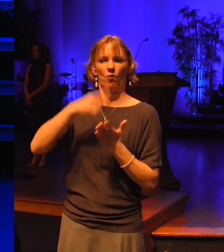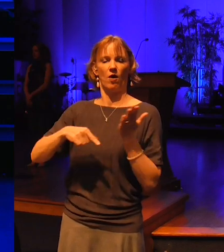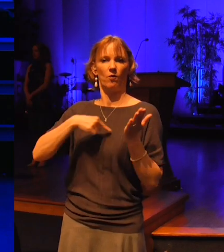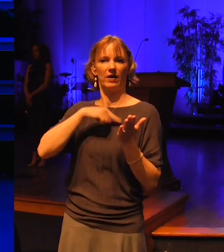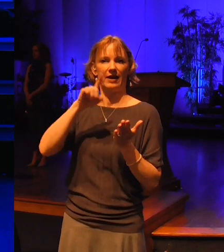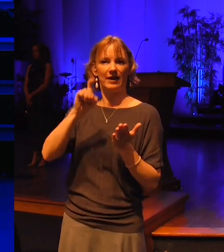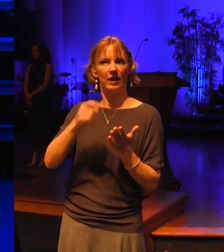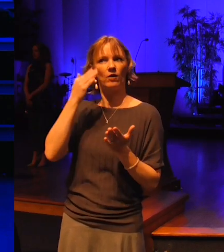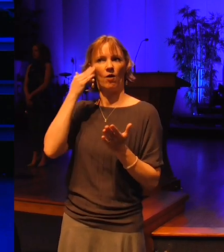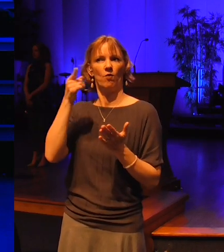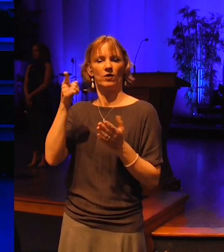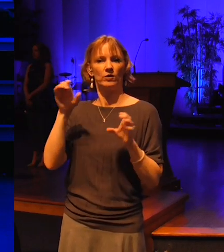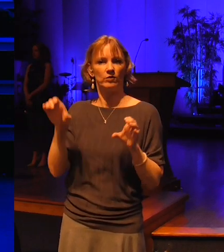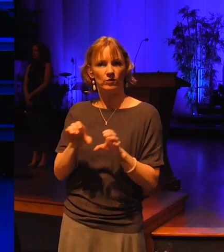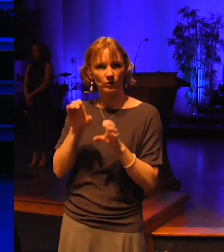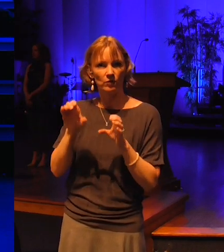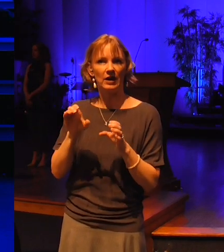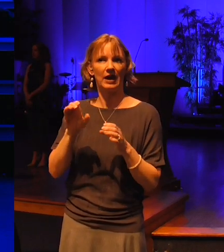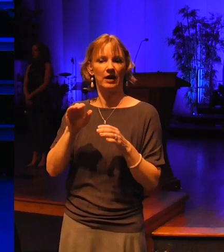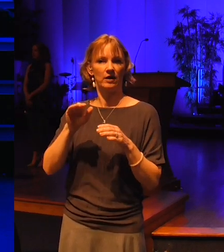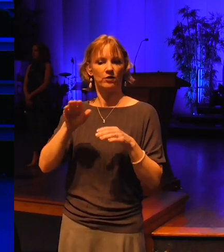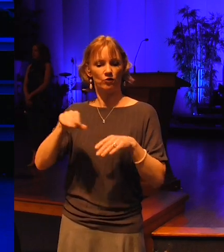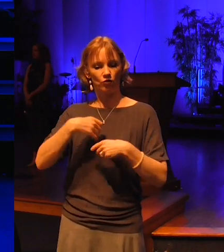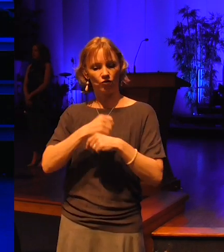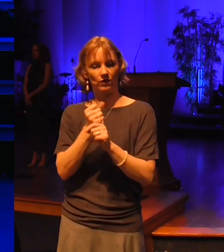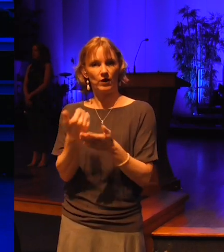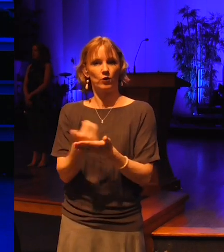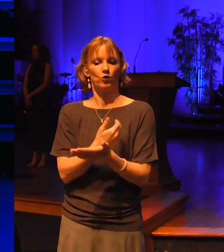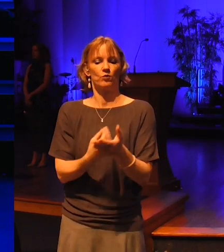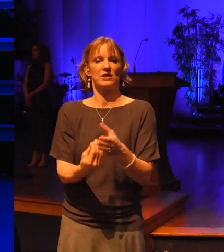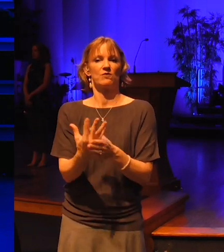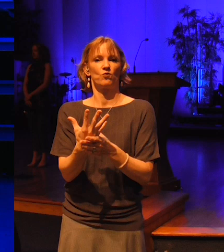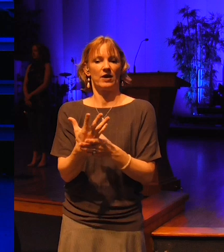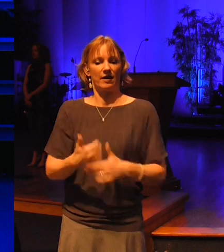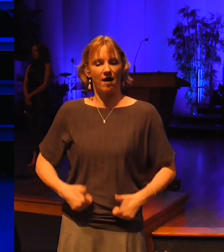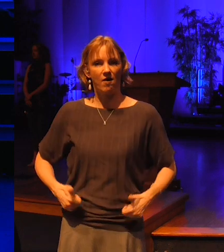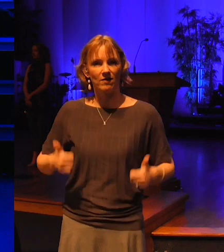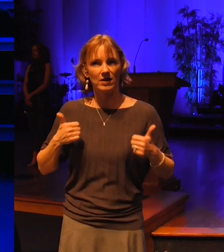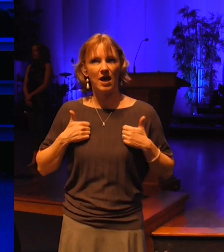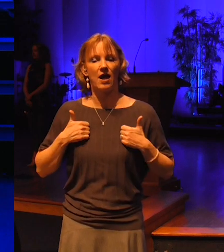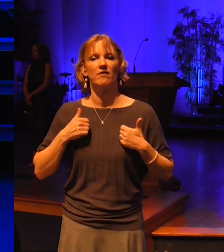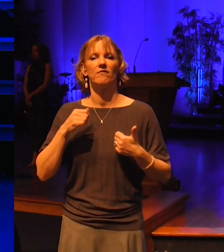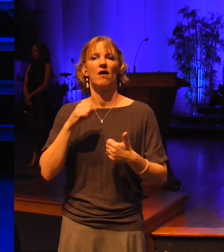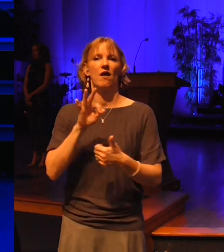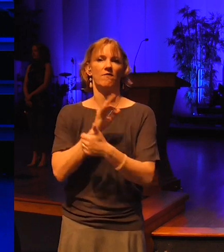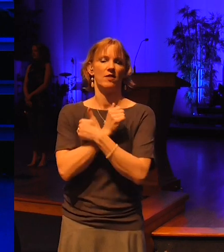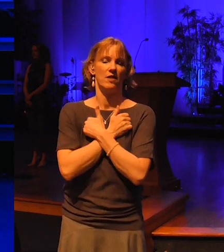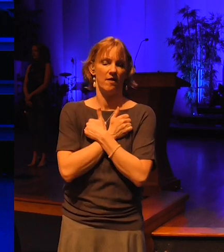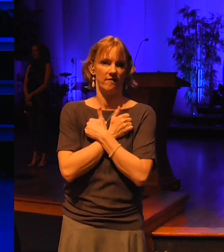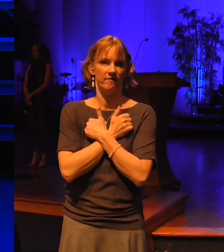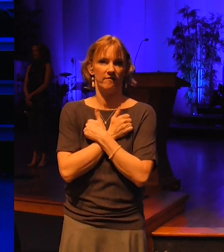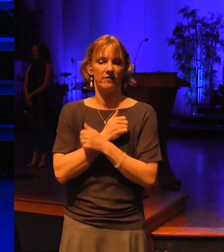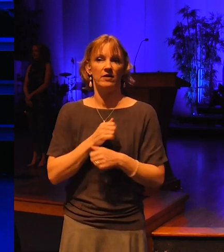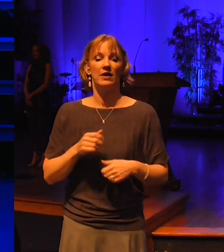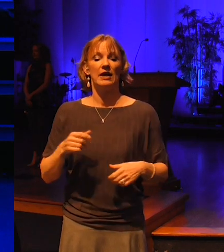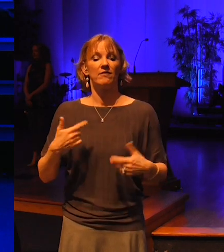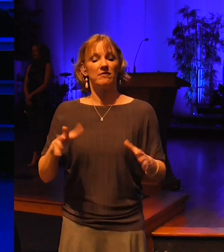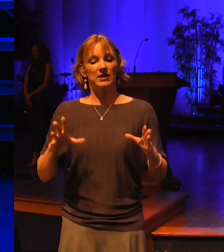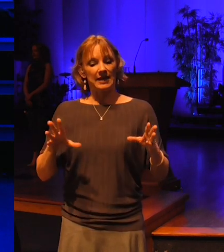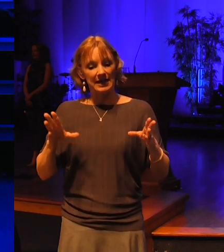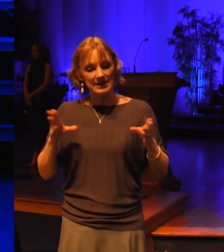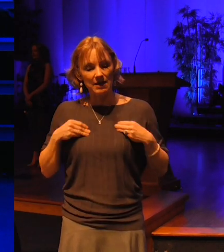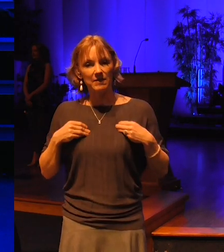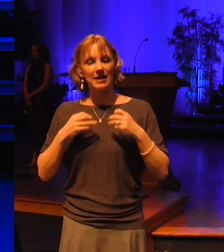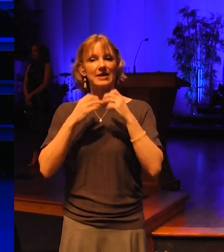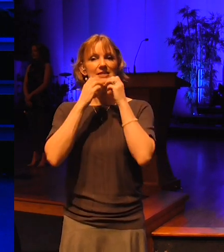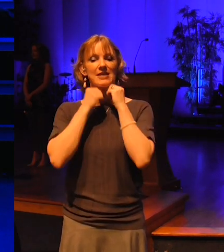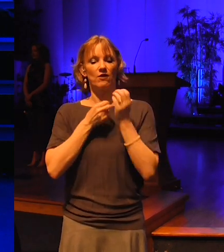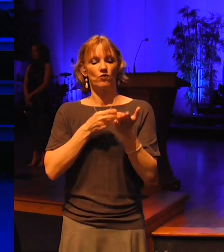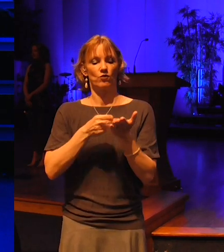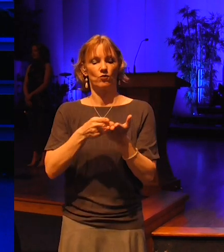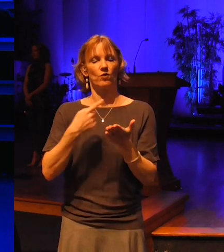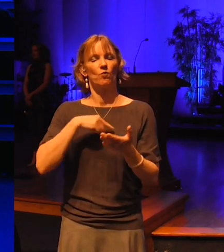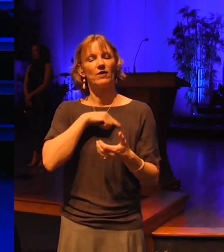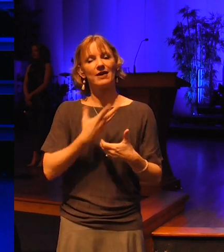forth a new spring of life and of love accepting this sacred truth we embrace we answer the call